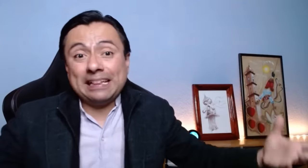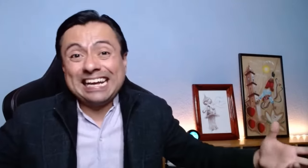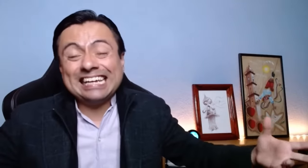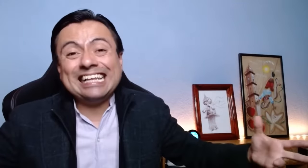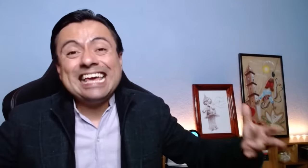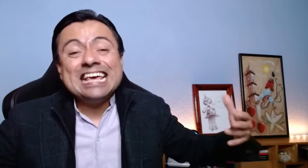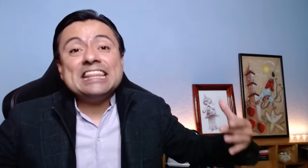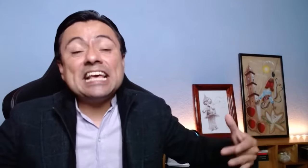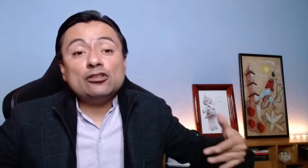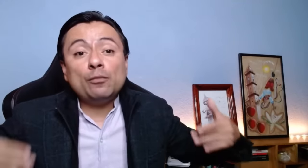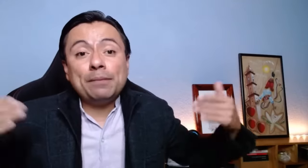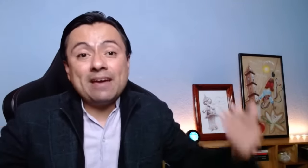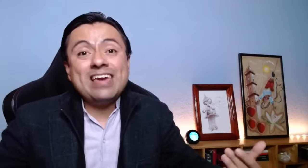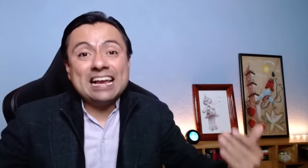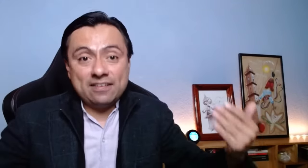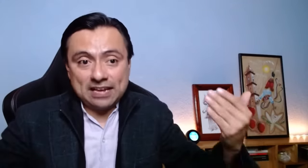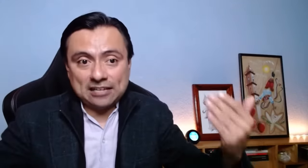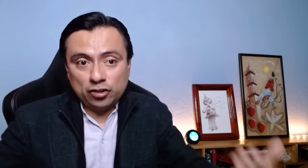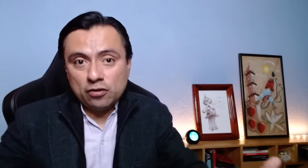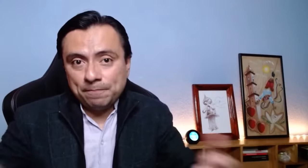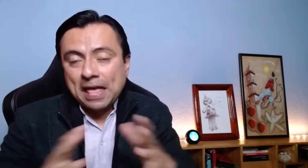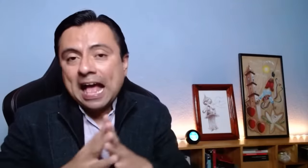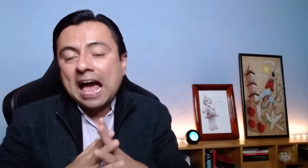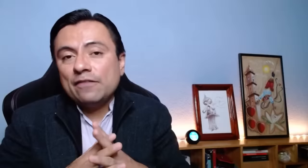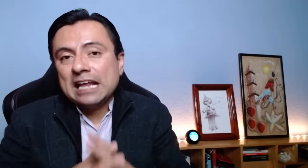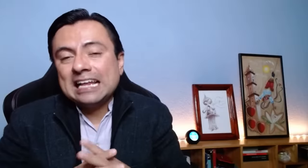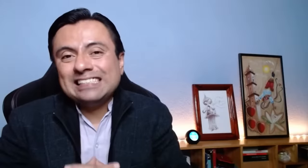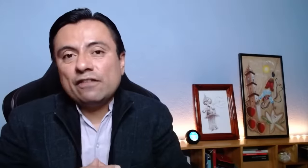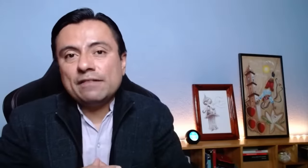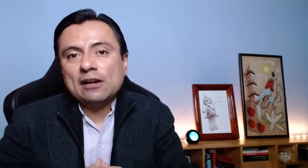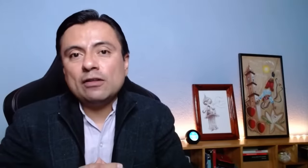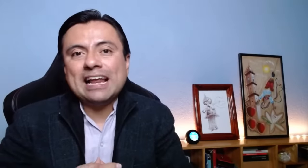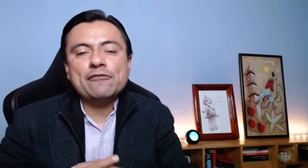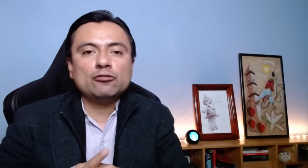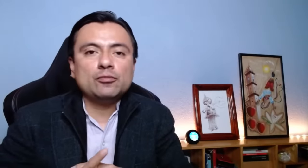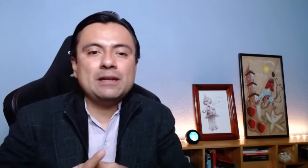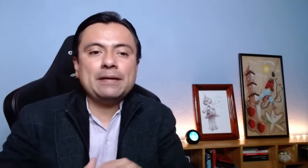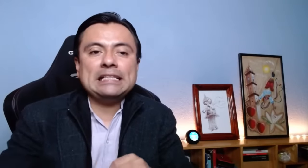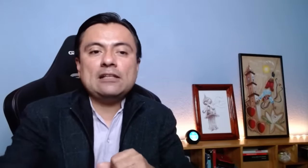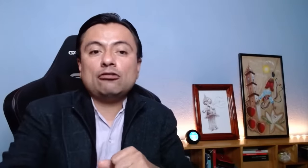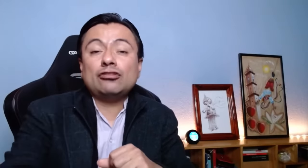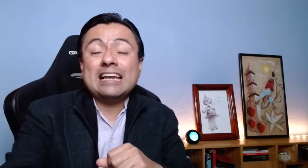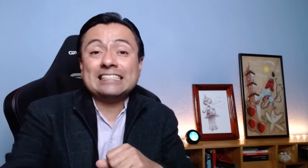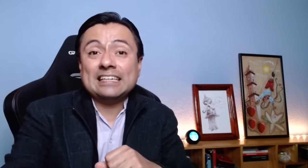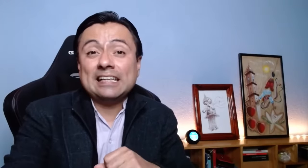of his most recent arrest Allow me talk to you about the previous Liberation of him to end of February 2022